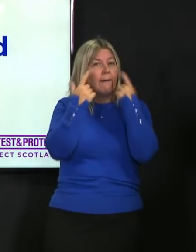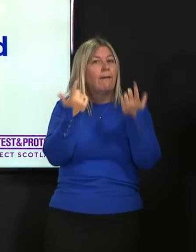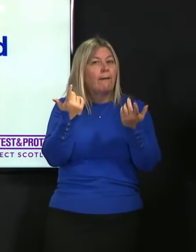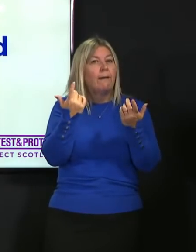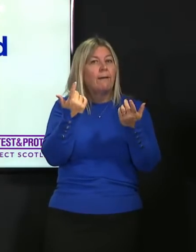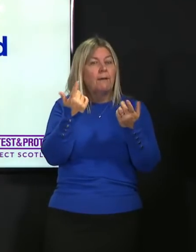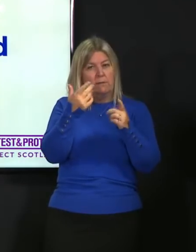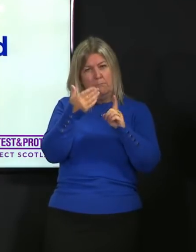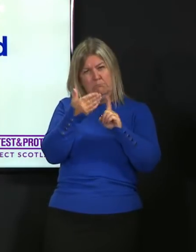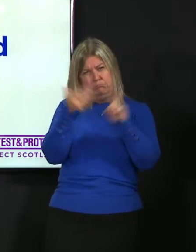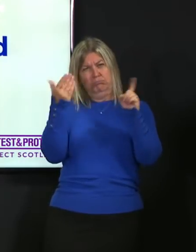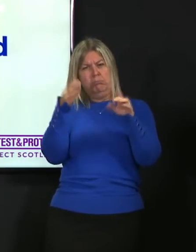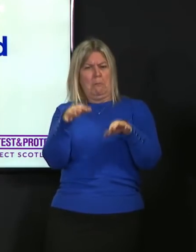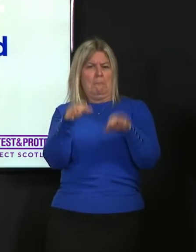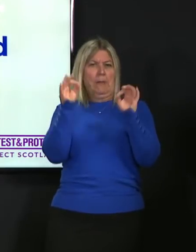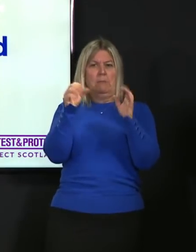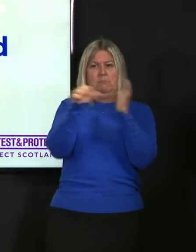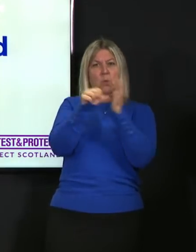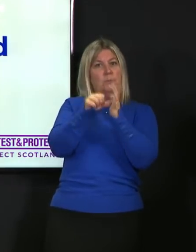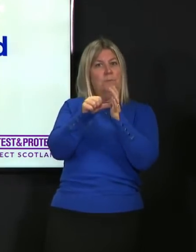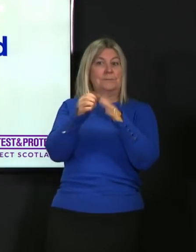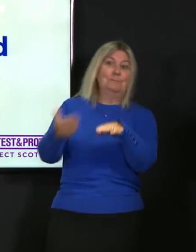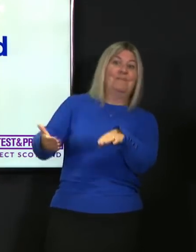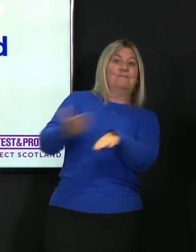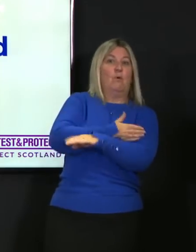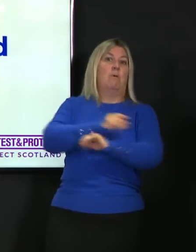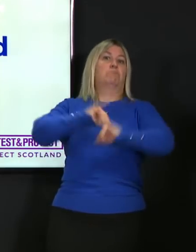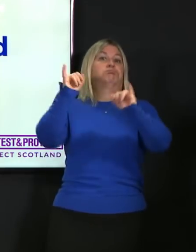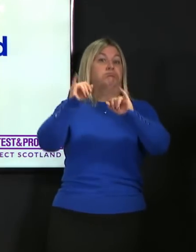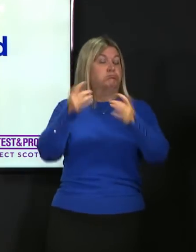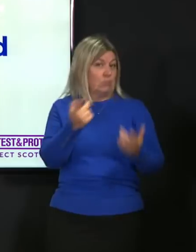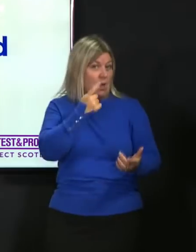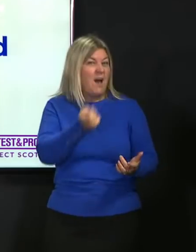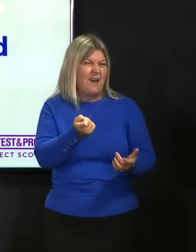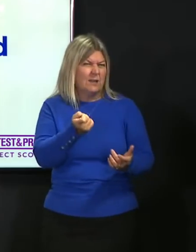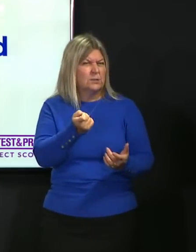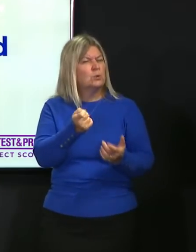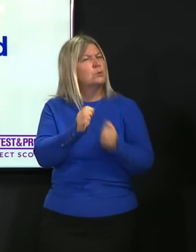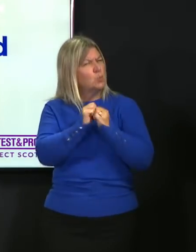eye problems and other health conditions before they become more serious. So if people do have